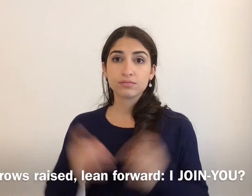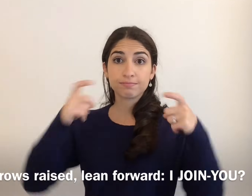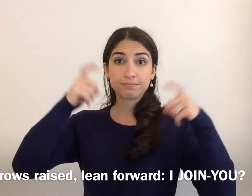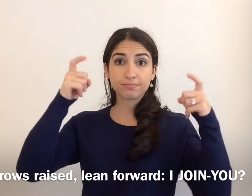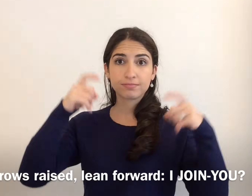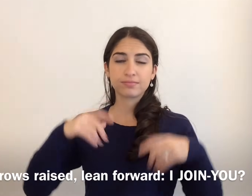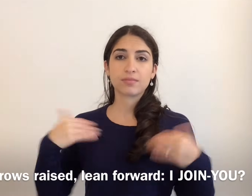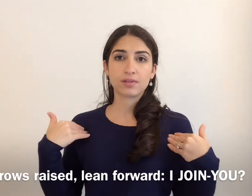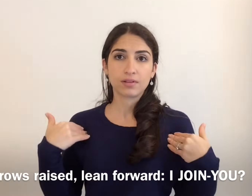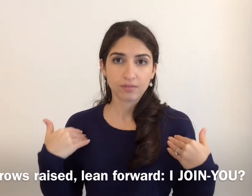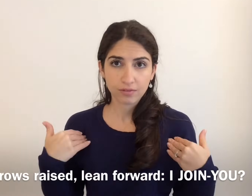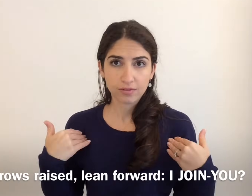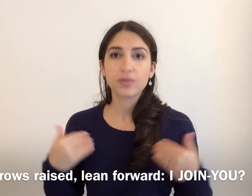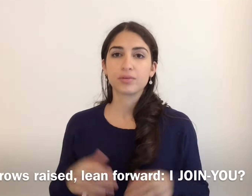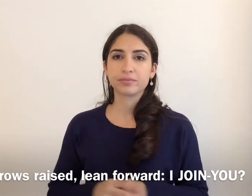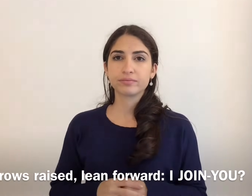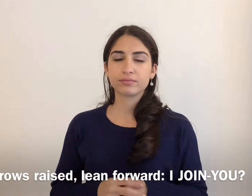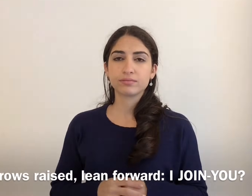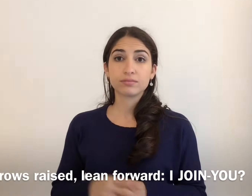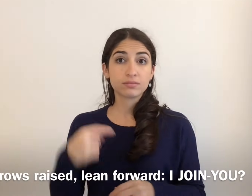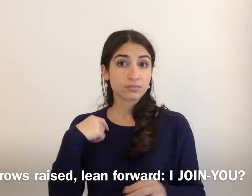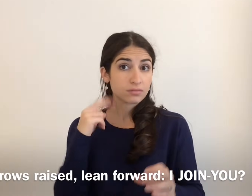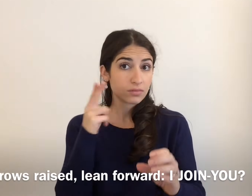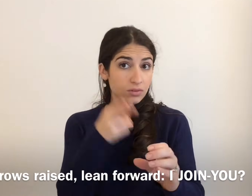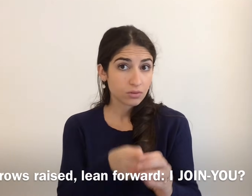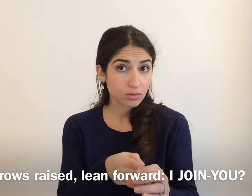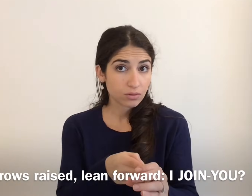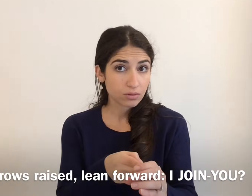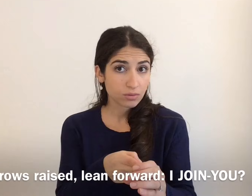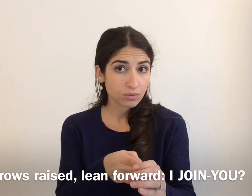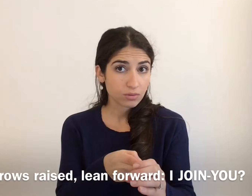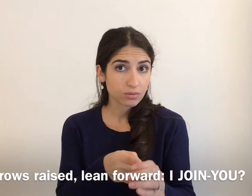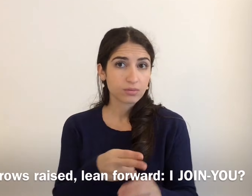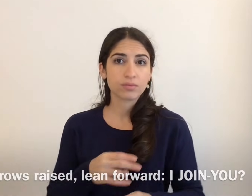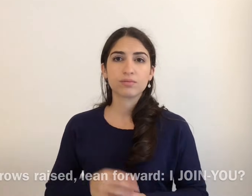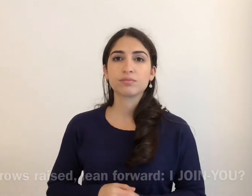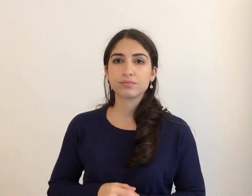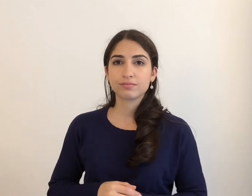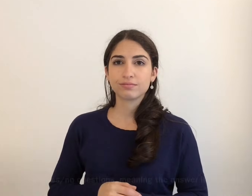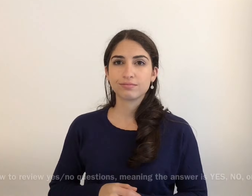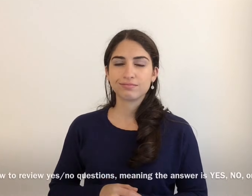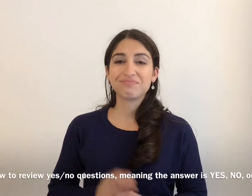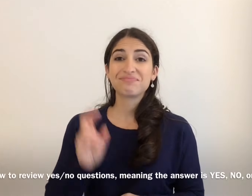Eyebrows are up, and you lean forward: "Can I join you?"